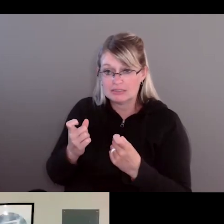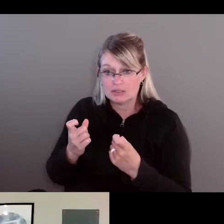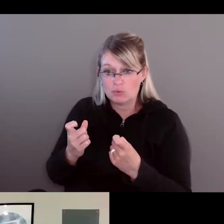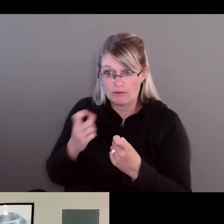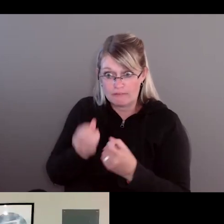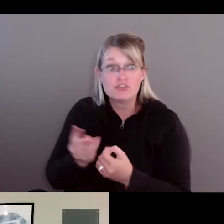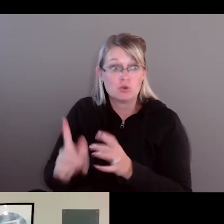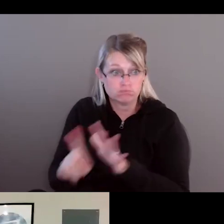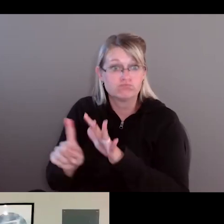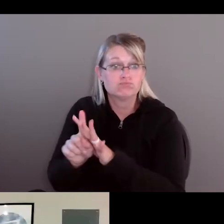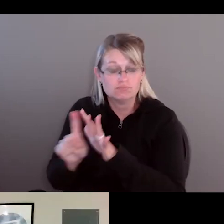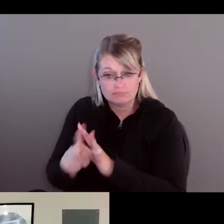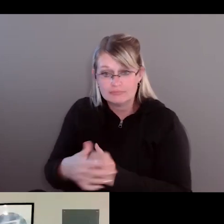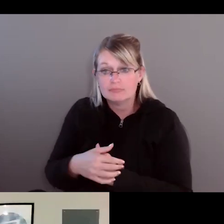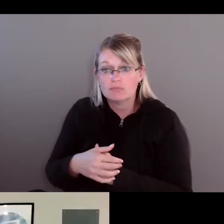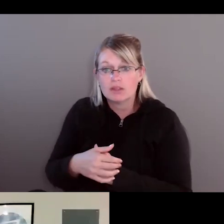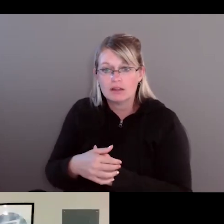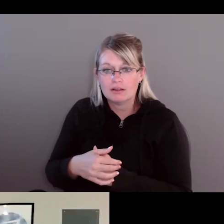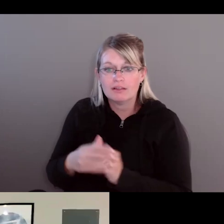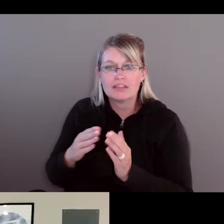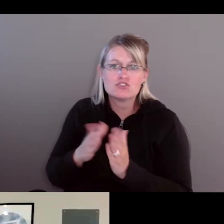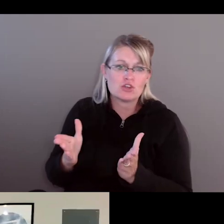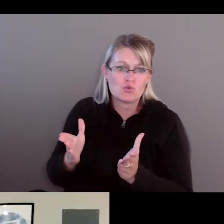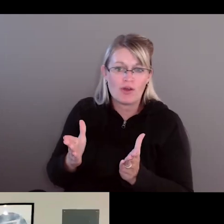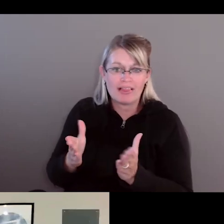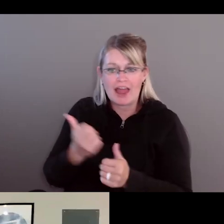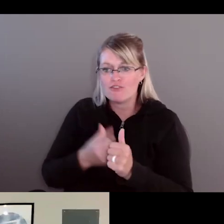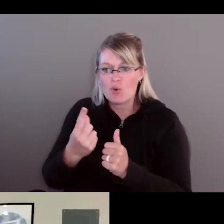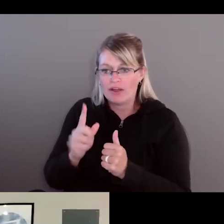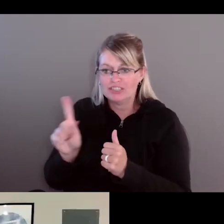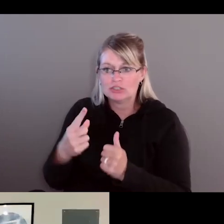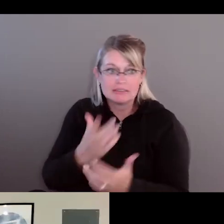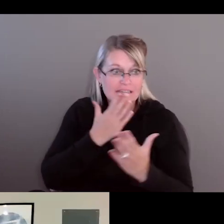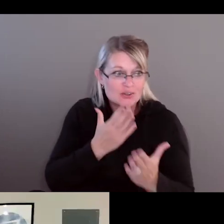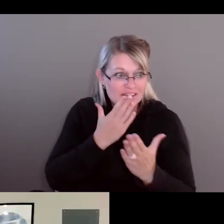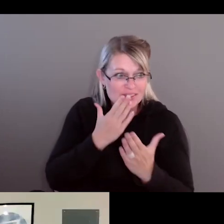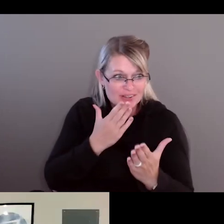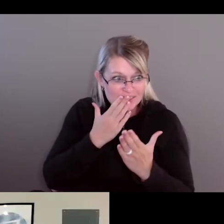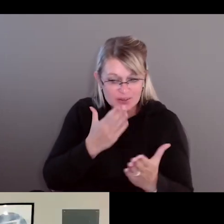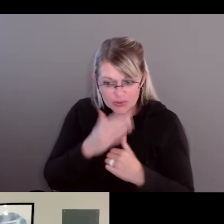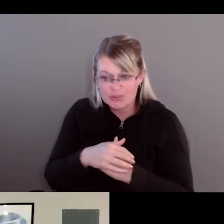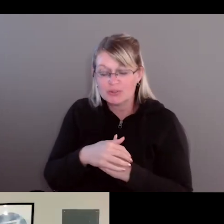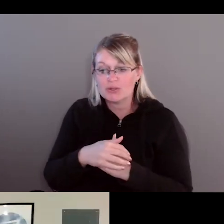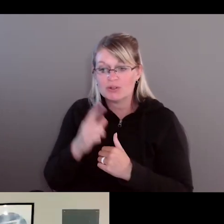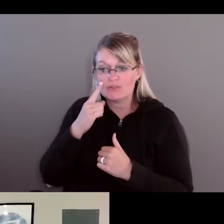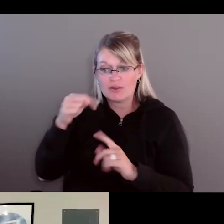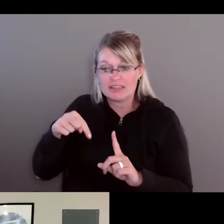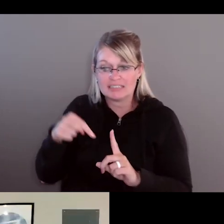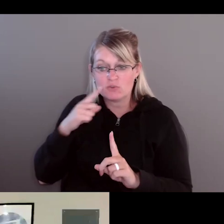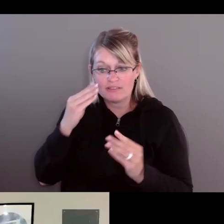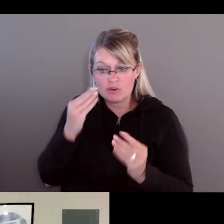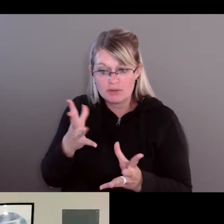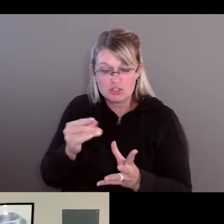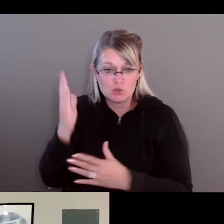in. There is the general of everyone thankful for the information you presented, I think it was very